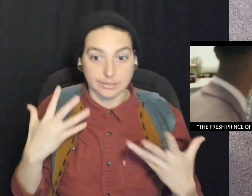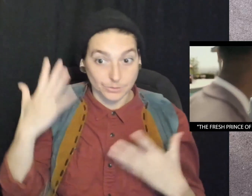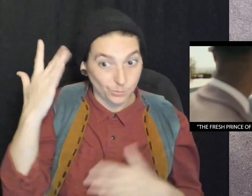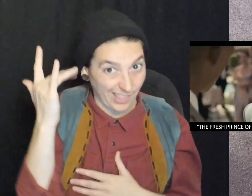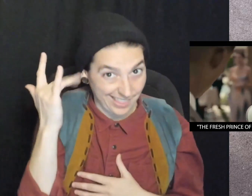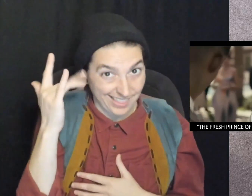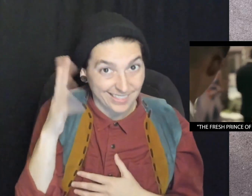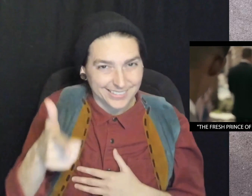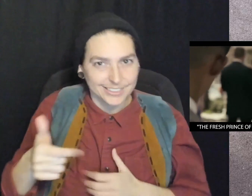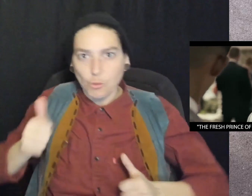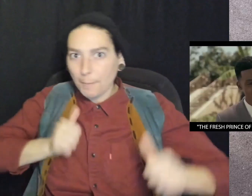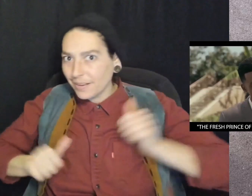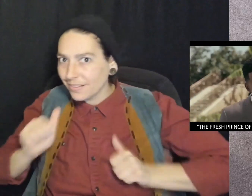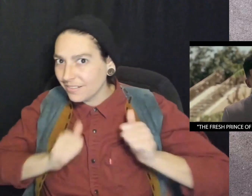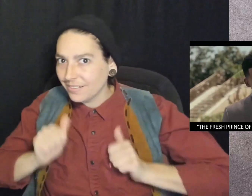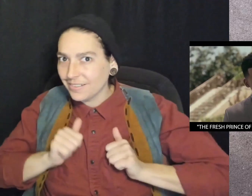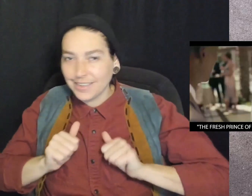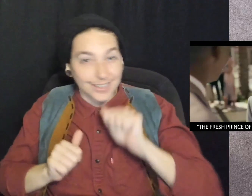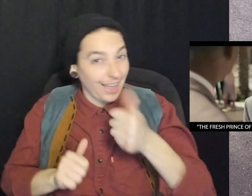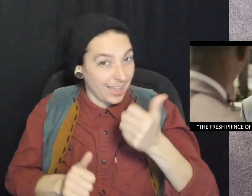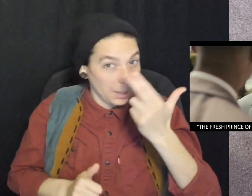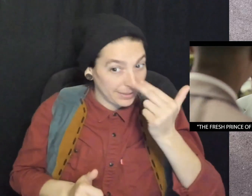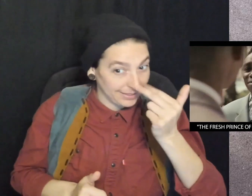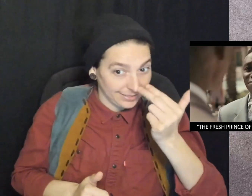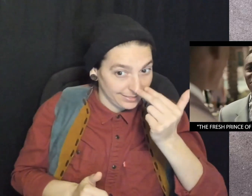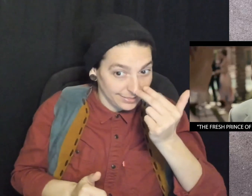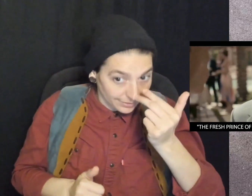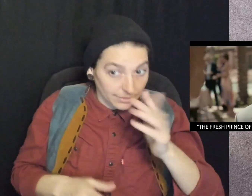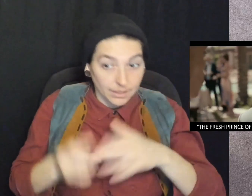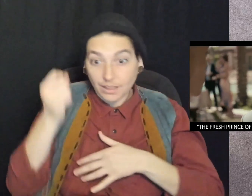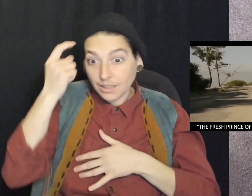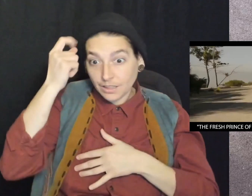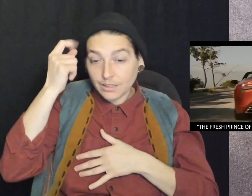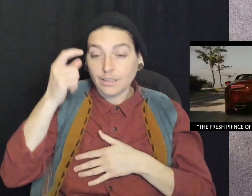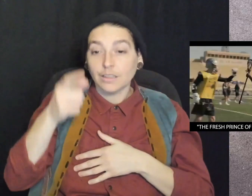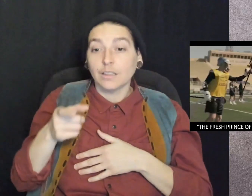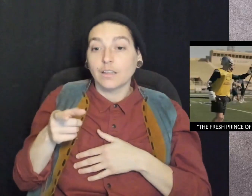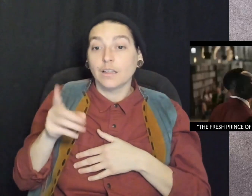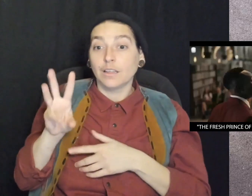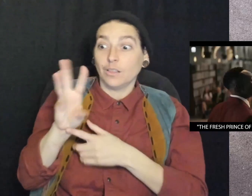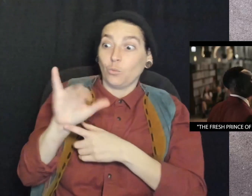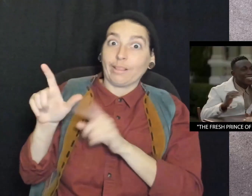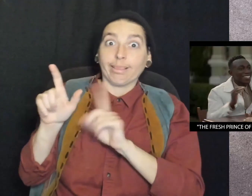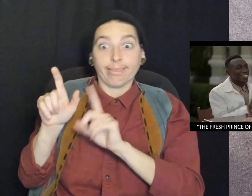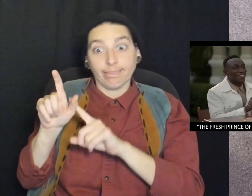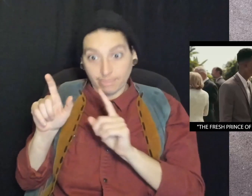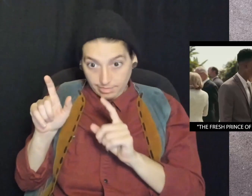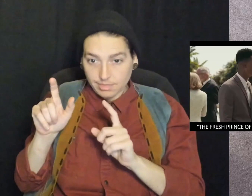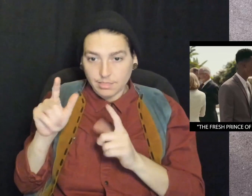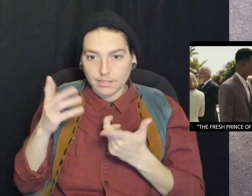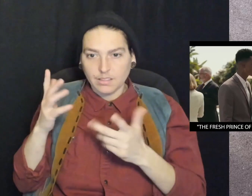Bel Air also takes risks as a drama not a comedy